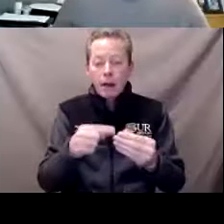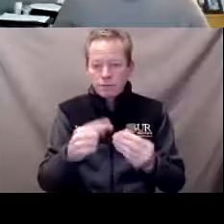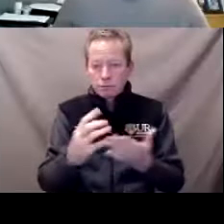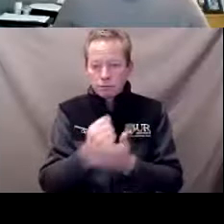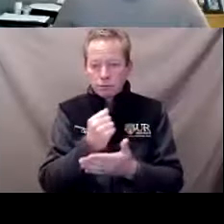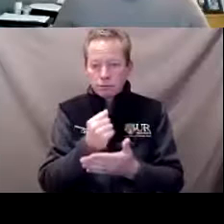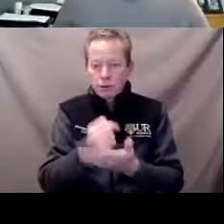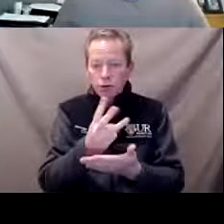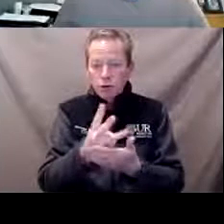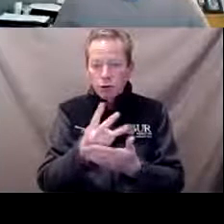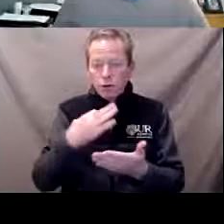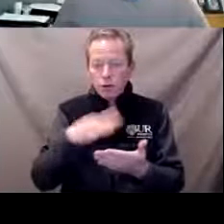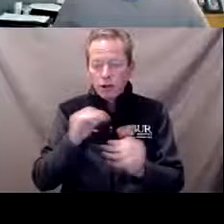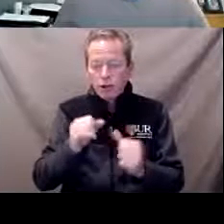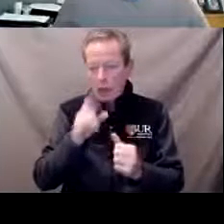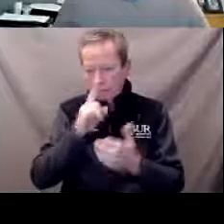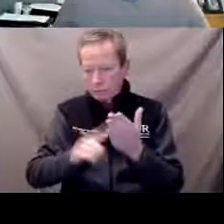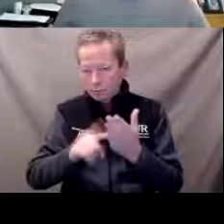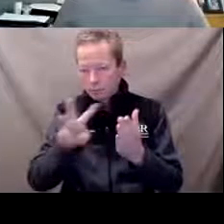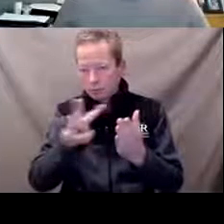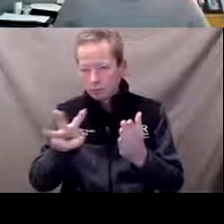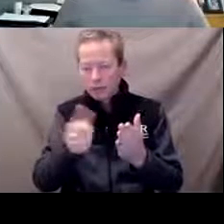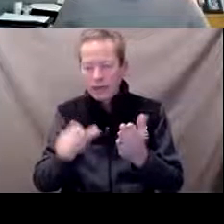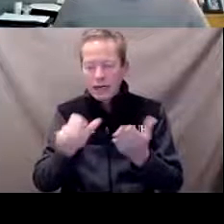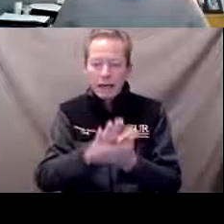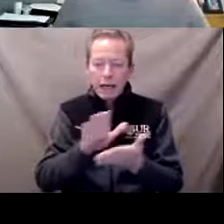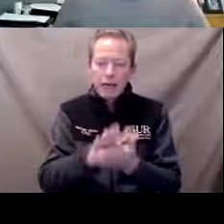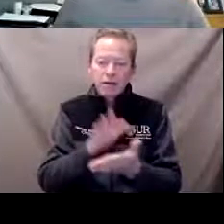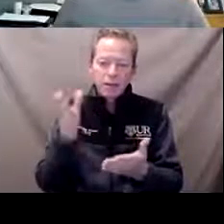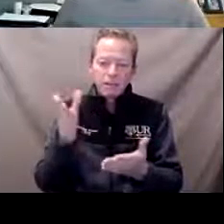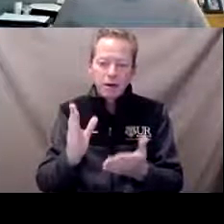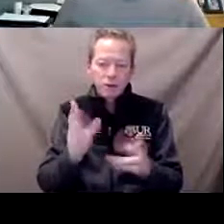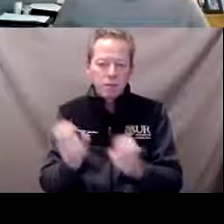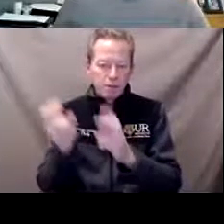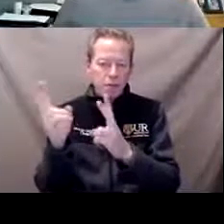website and any handouts are made available by our grand round speakers we posted to our Finger Lakes